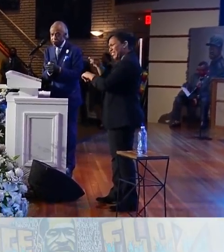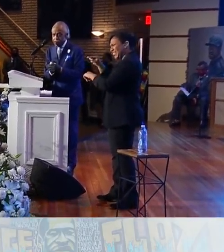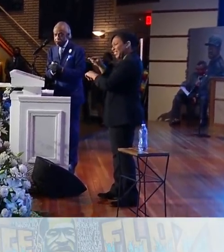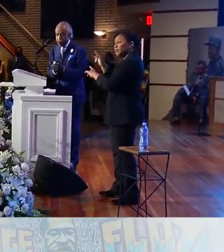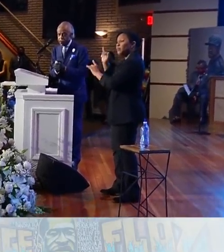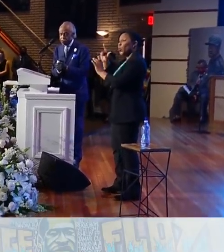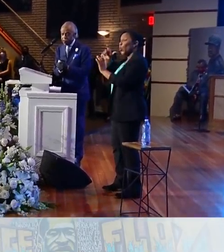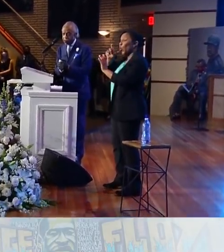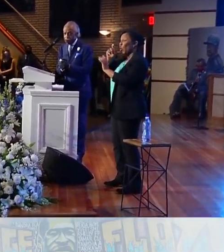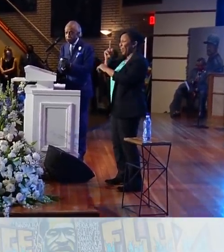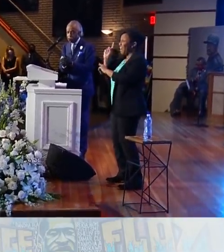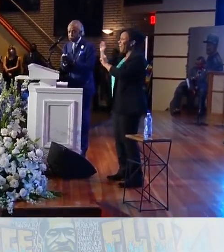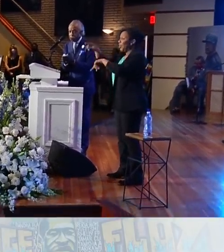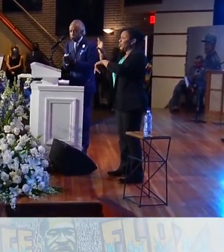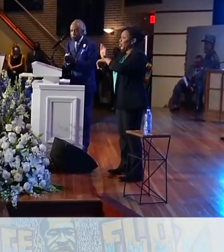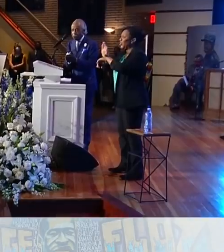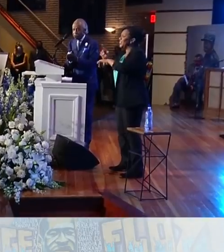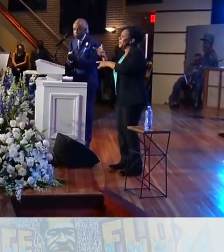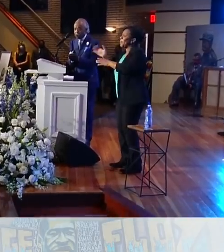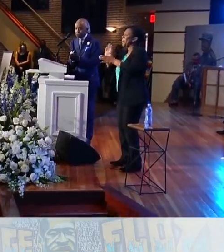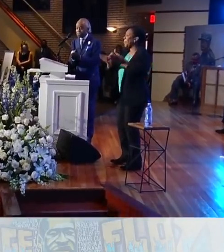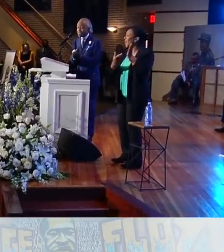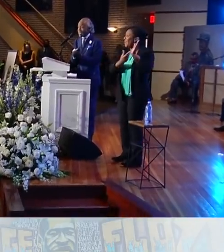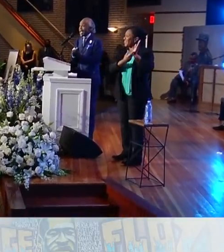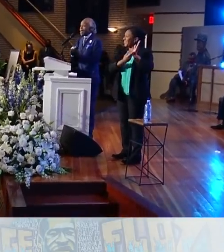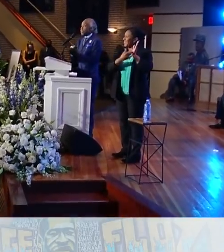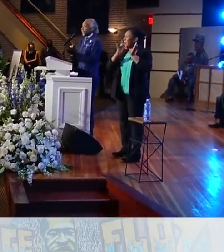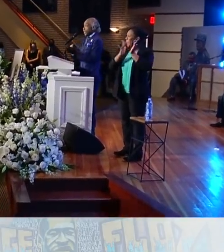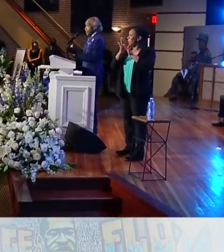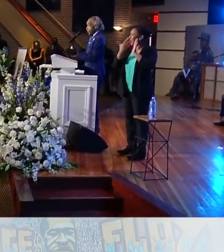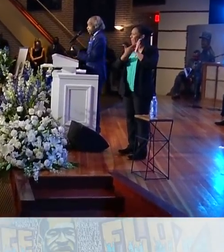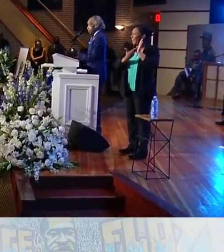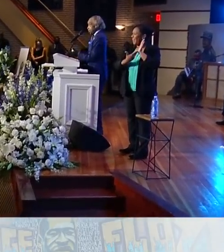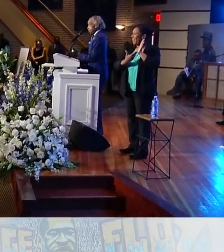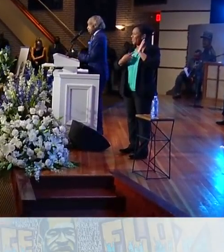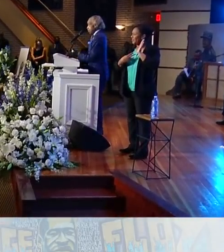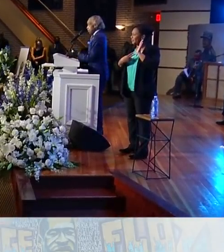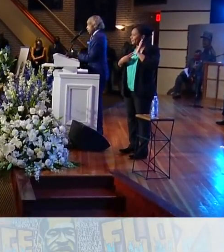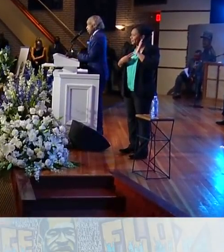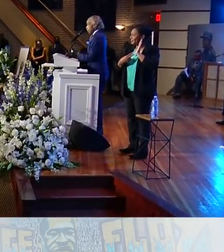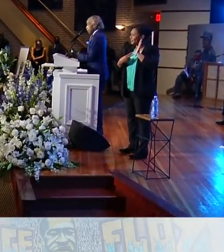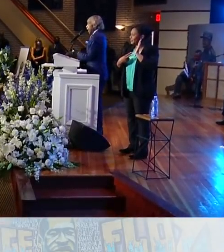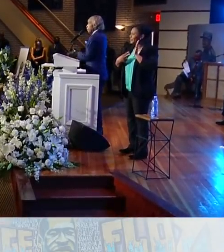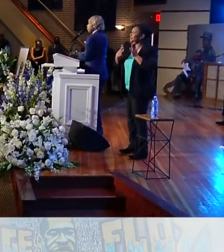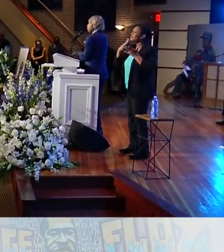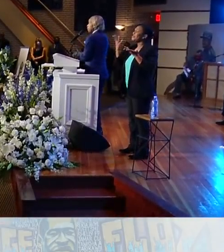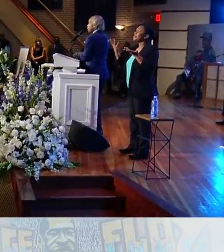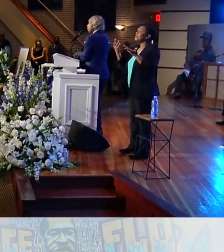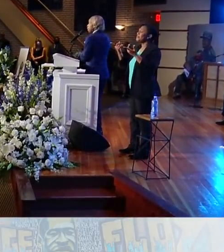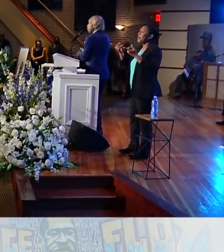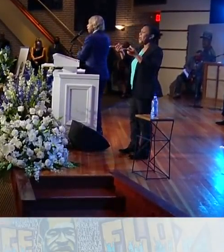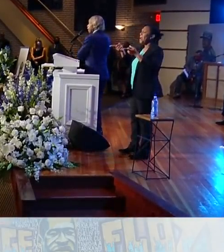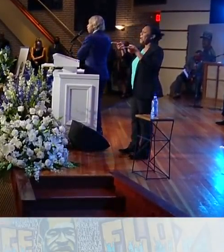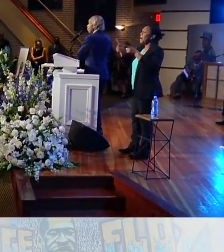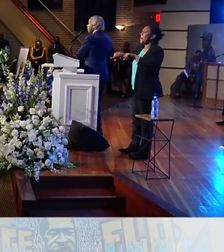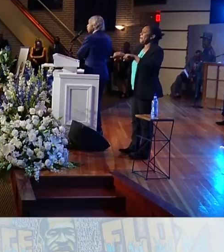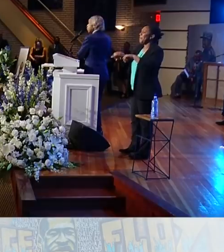CHURCH. IF I GOT HIM TO OPEN UP THE BIBLE, I WANT YOU TO REMEMBER SOMETHING. YOU KNOW I WAS LATE LAST